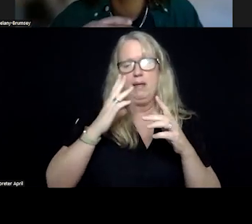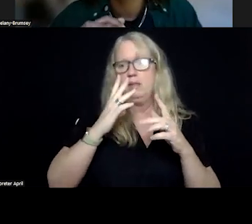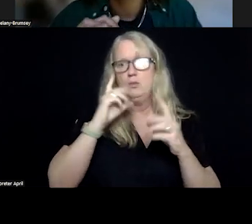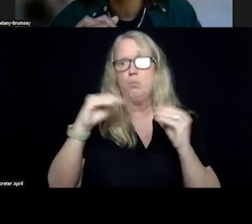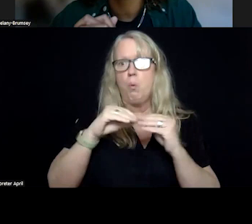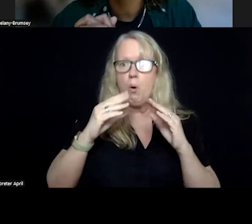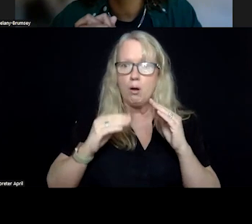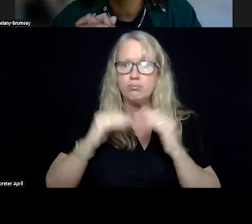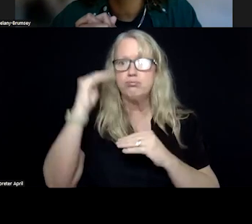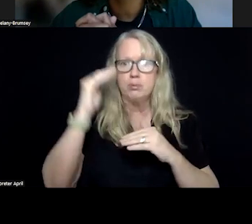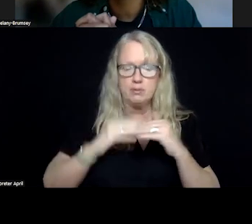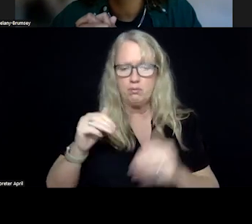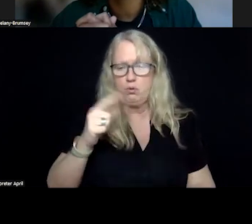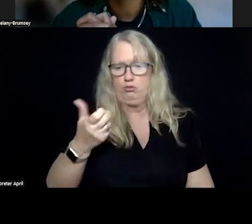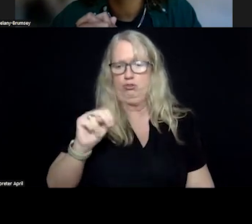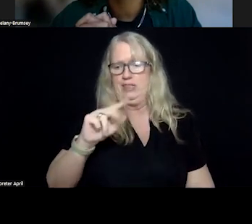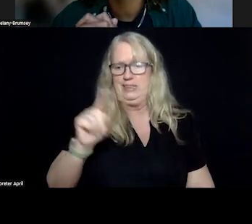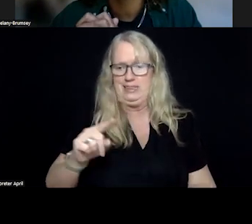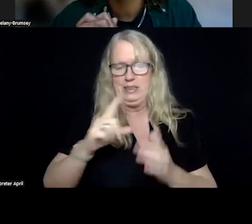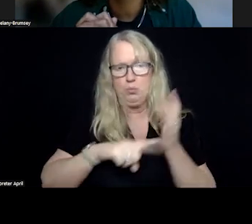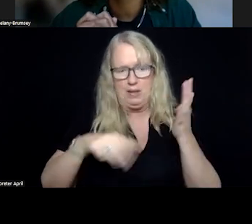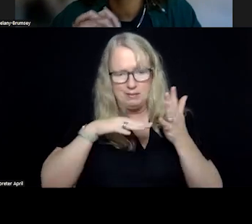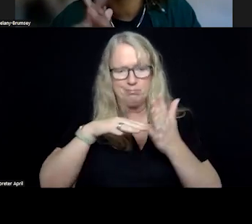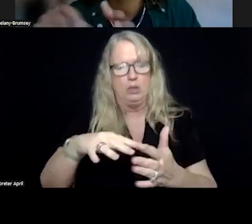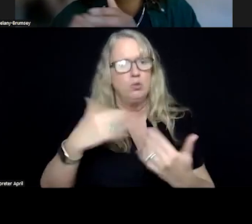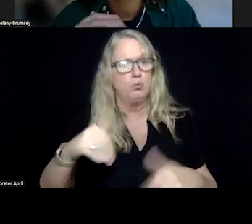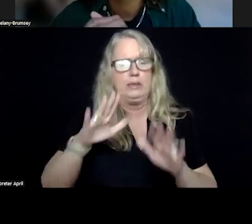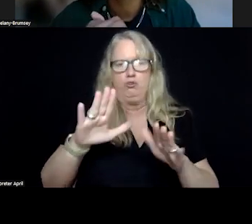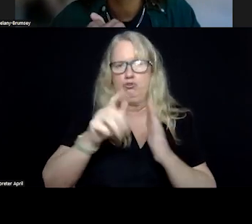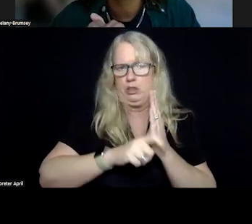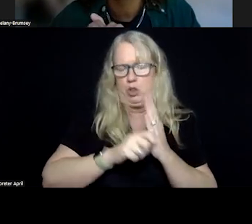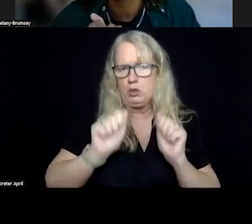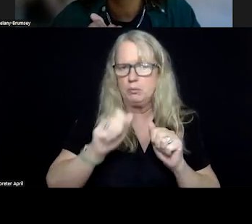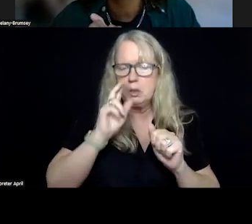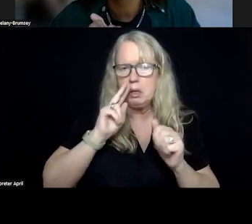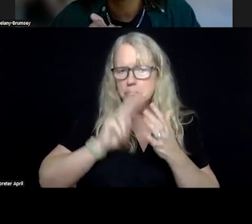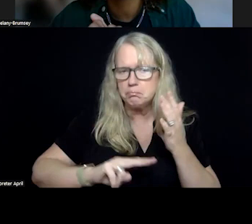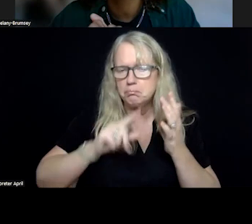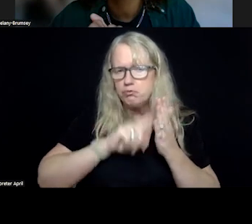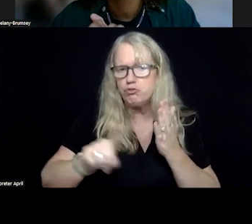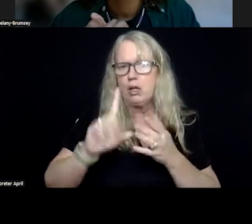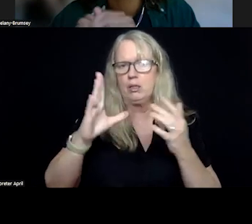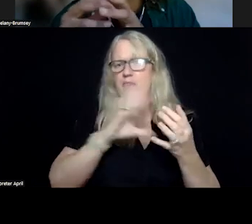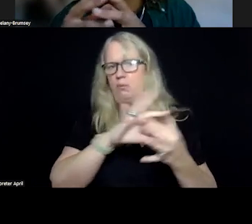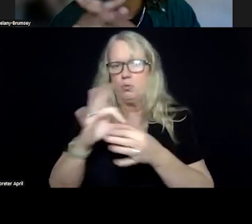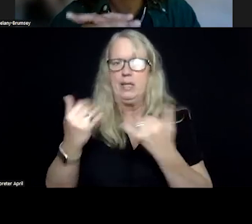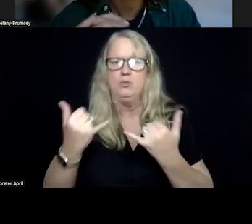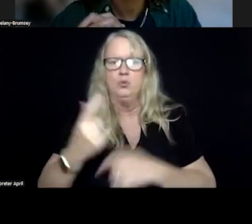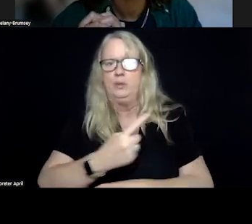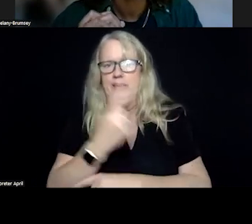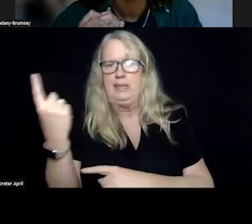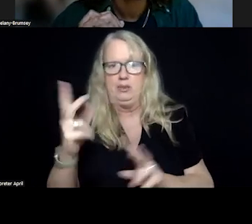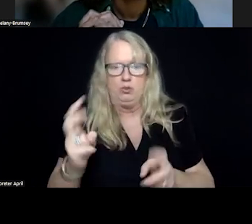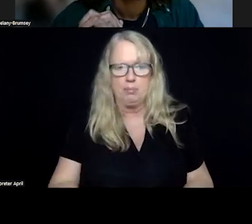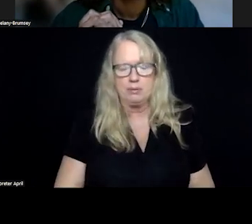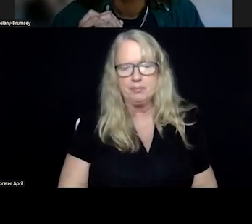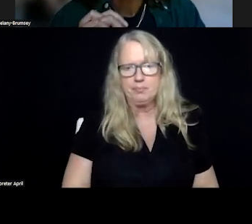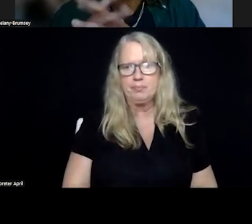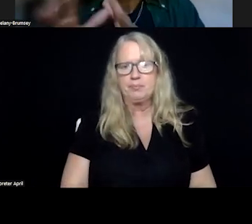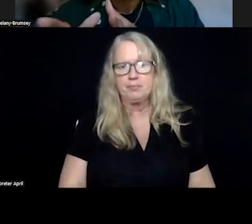GENERATIONS. REALLY RELATED TO WHAT WE ARE TALKING ABOUT TODAY.